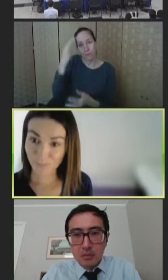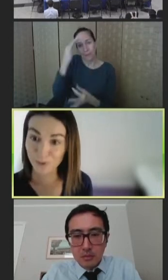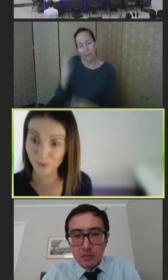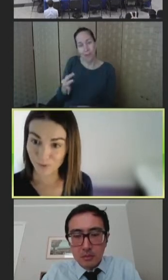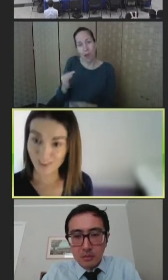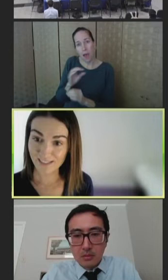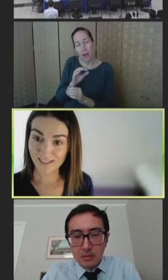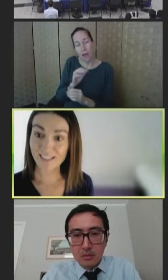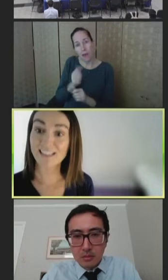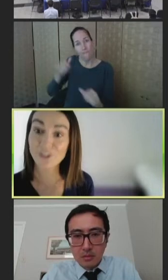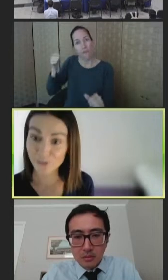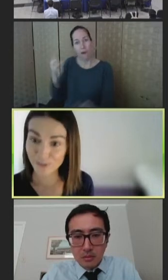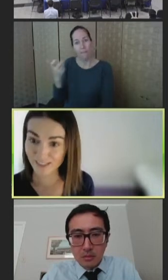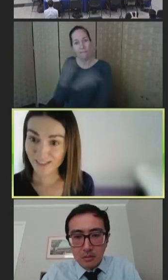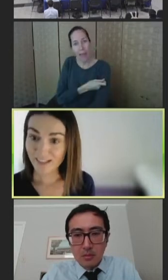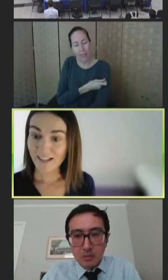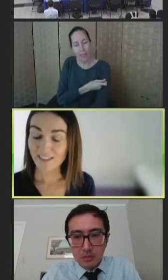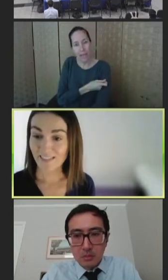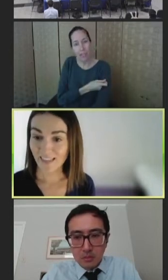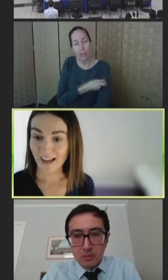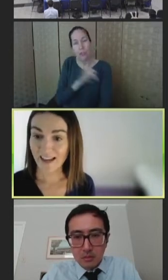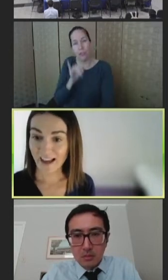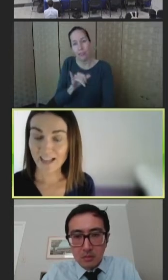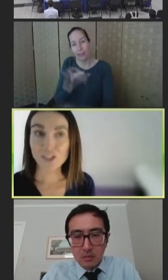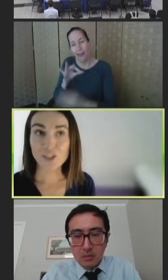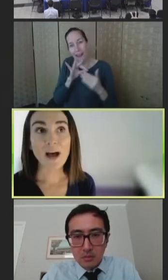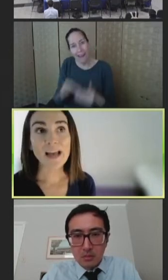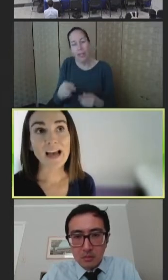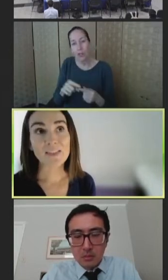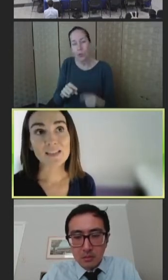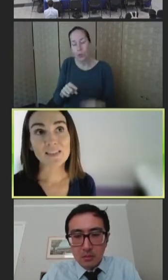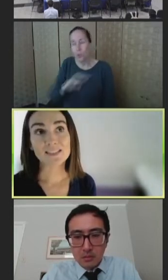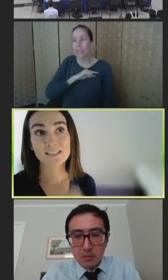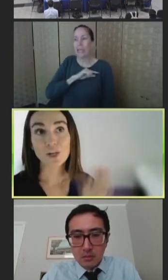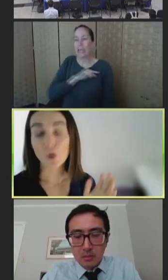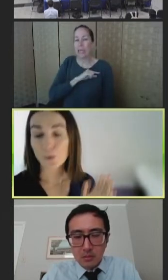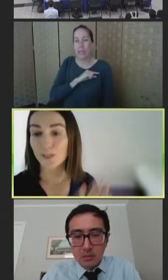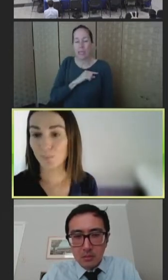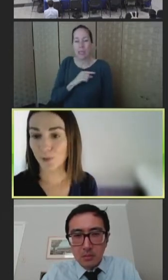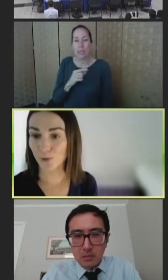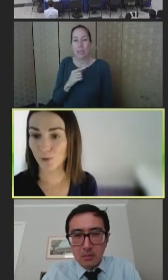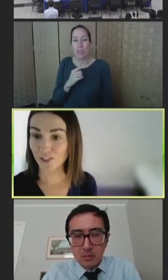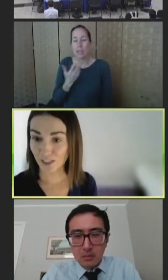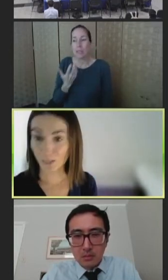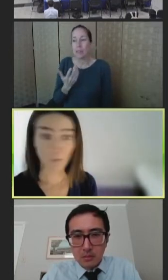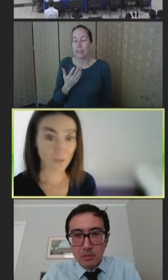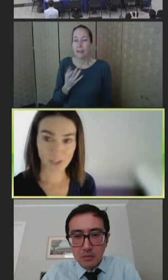produces, the guilt that that has. So, I think this is an open empirical question that we're very